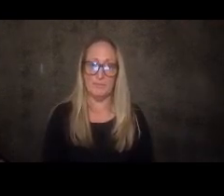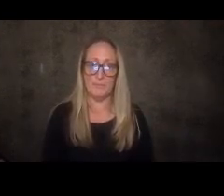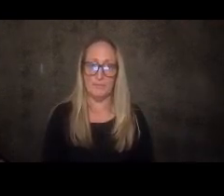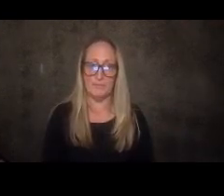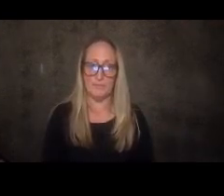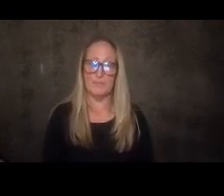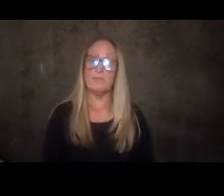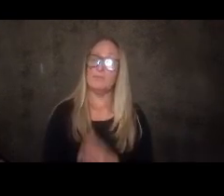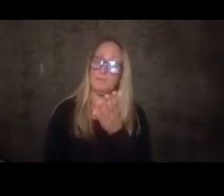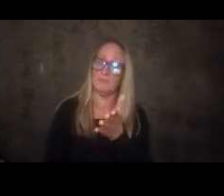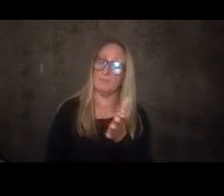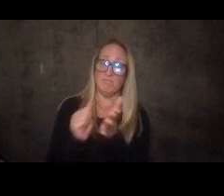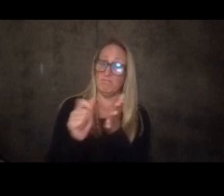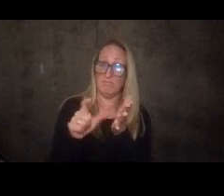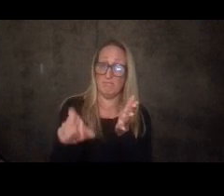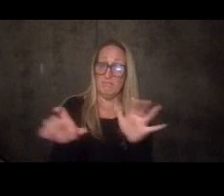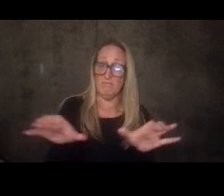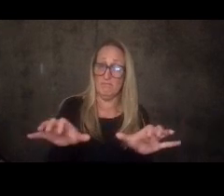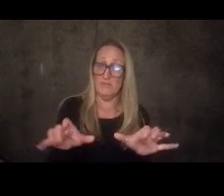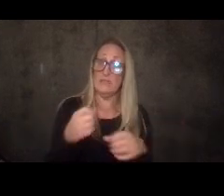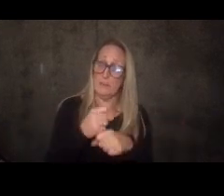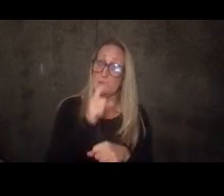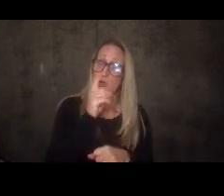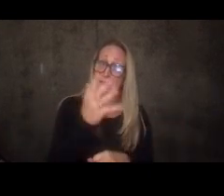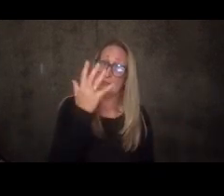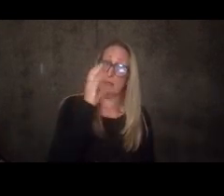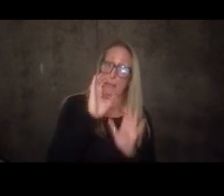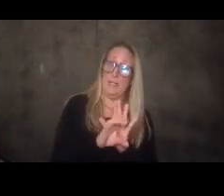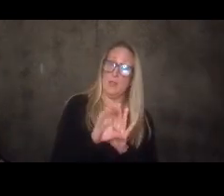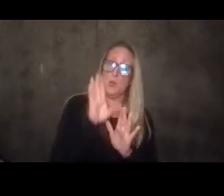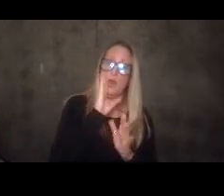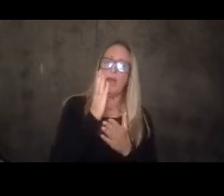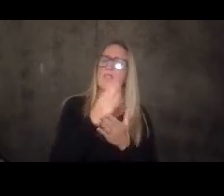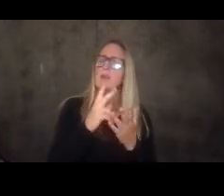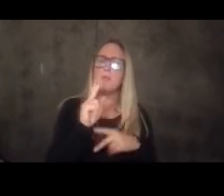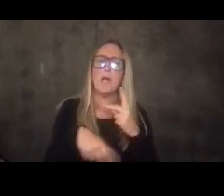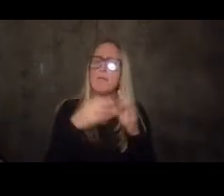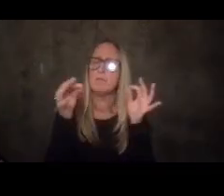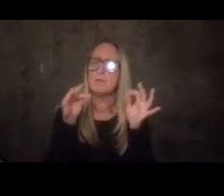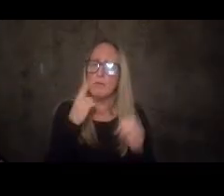So that's all I need to do to make sure that this image is going to have some sort of description for it. This screen